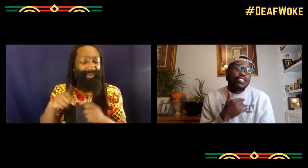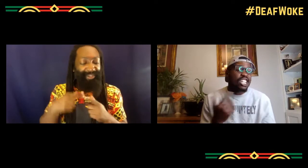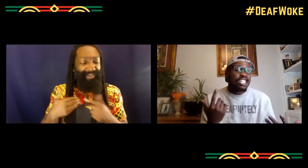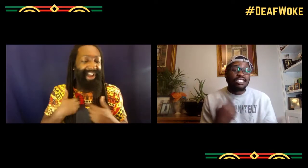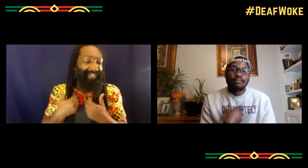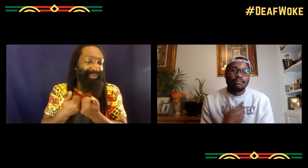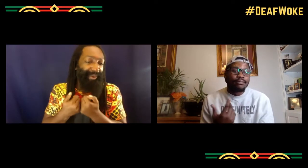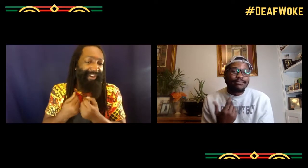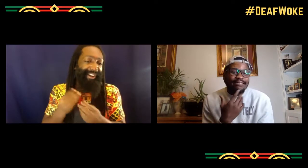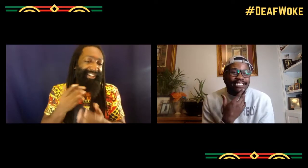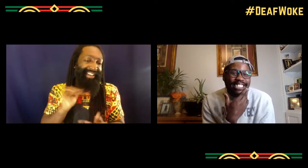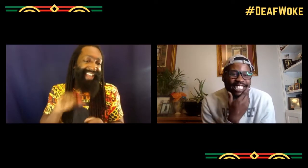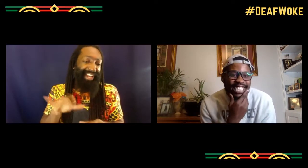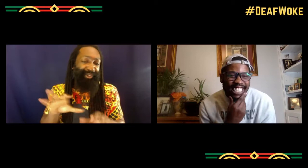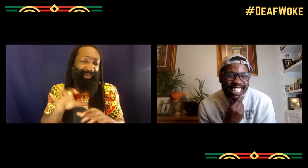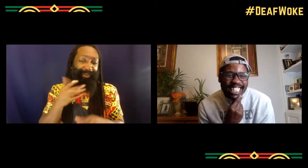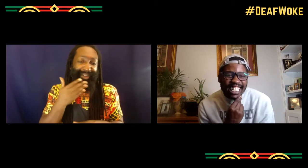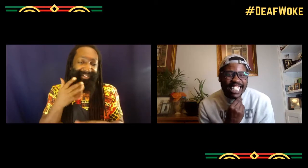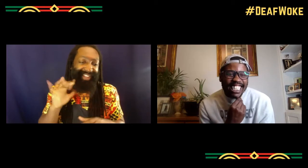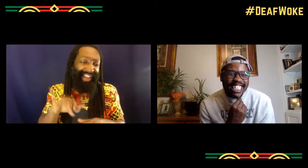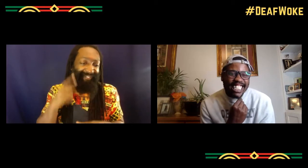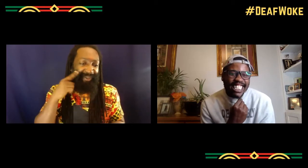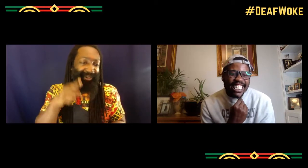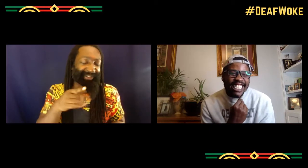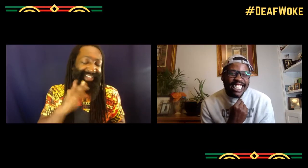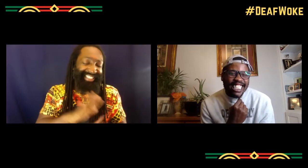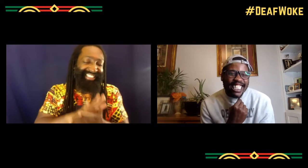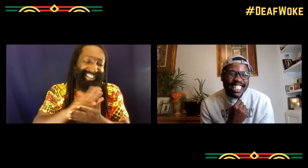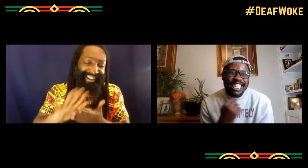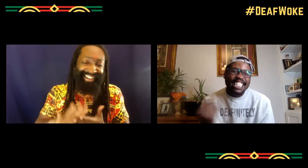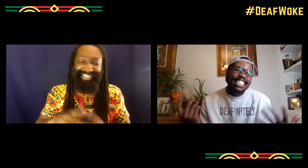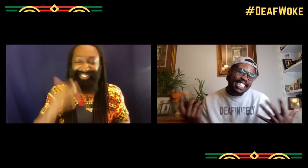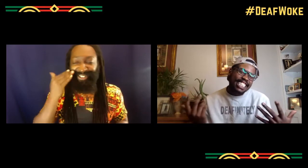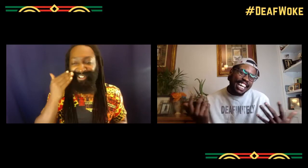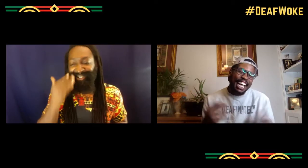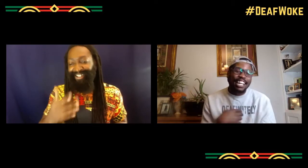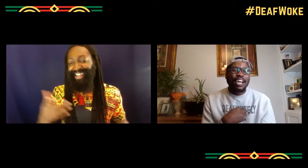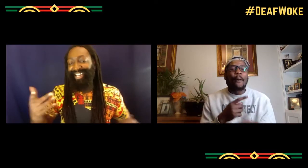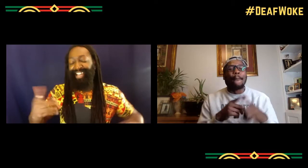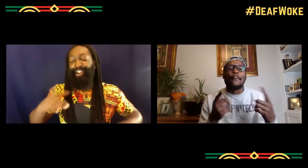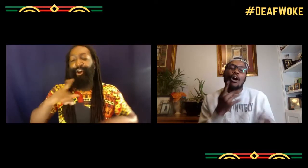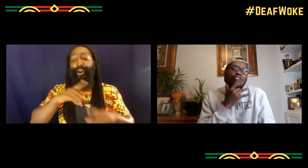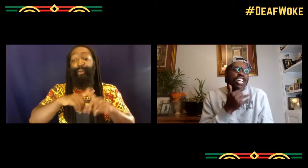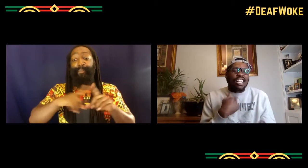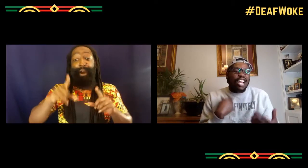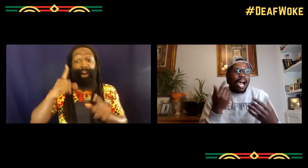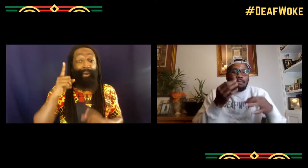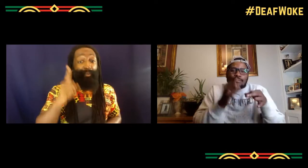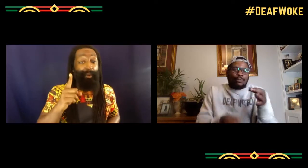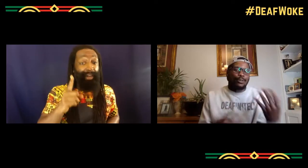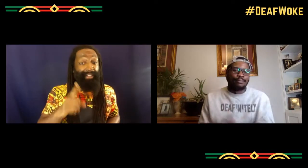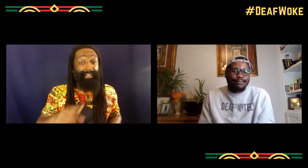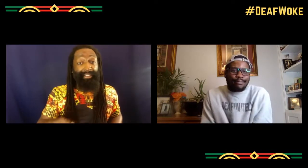That's sweet. It's good that you have a sweetheart to take good care of you, that's nice I know.